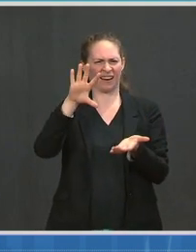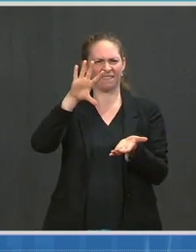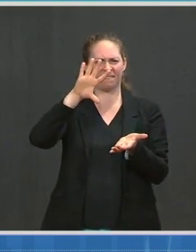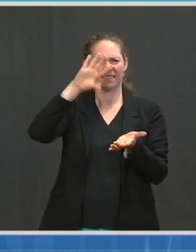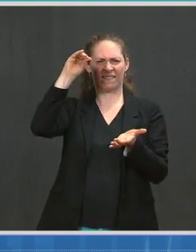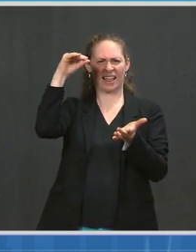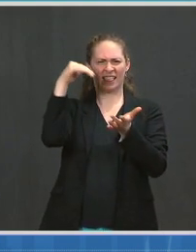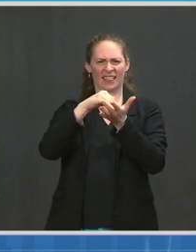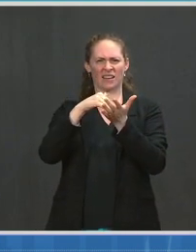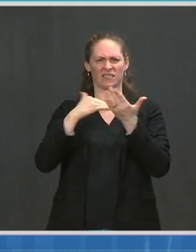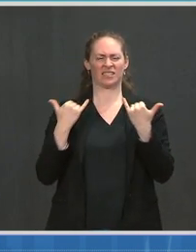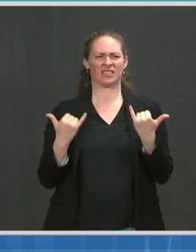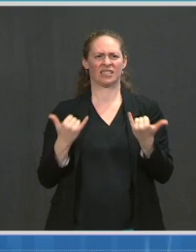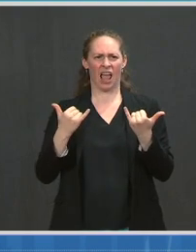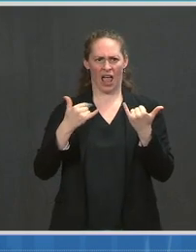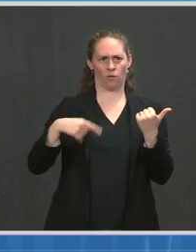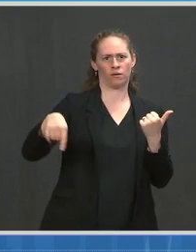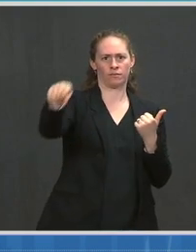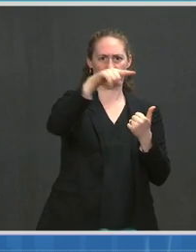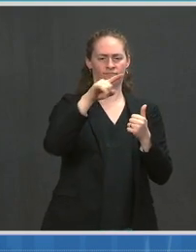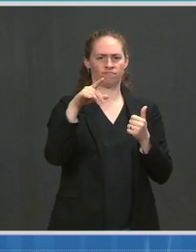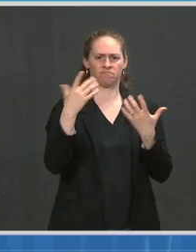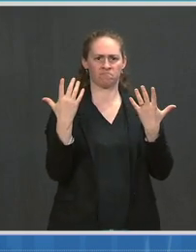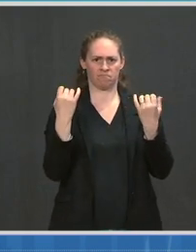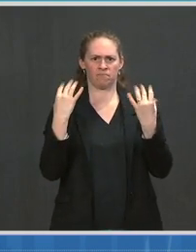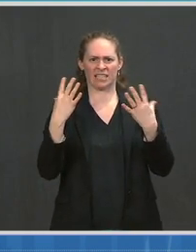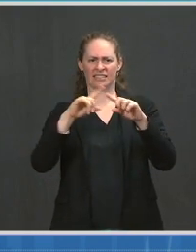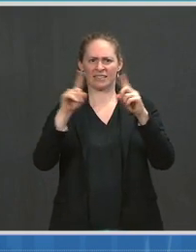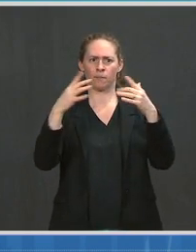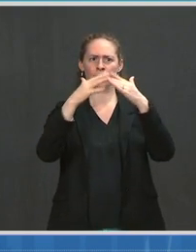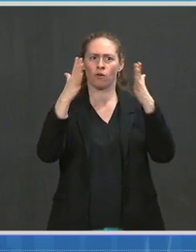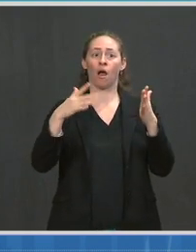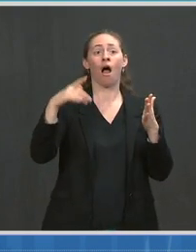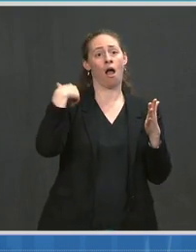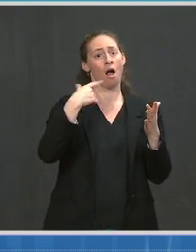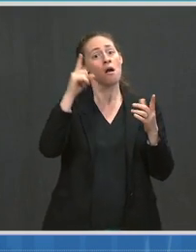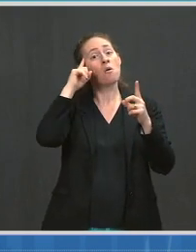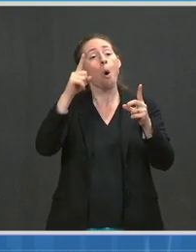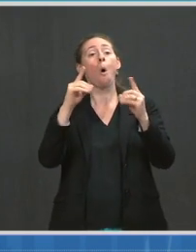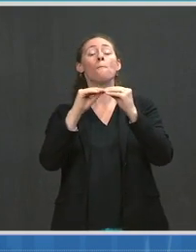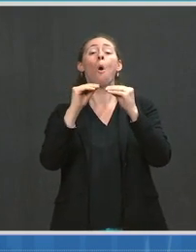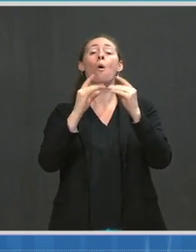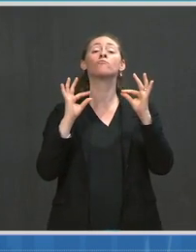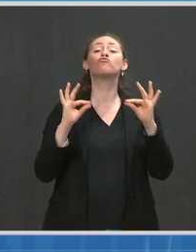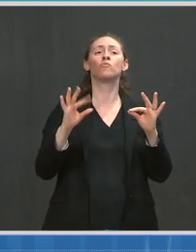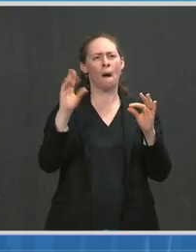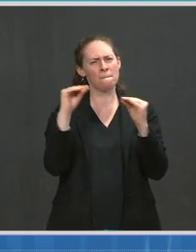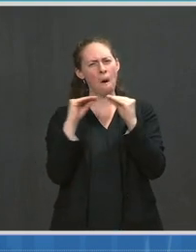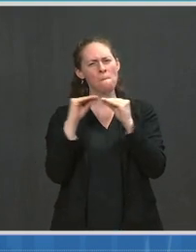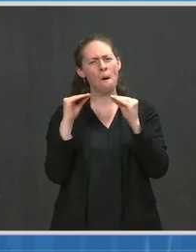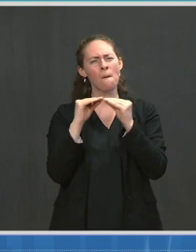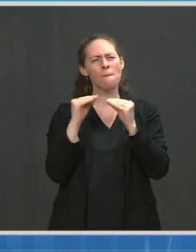This number of sites continues to grow and includes 16,000 local pharmacies in the federal pharmacy program